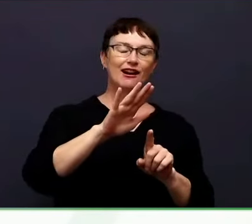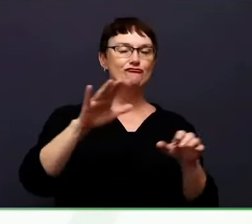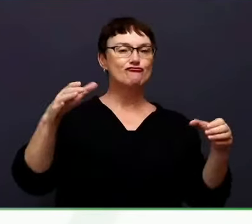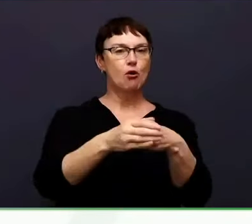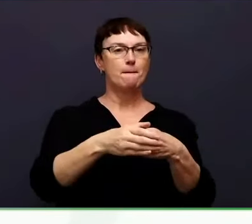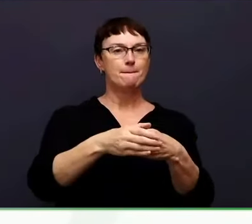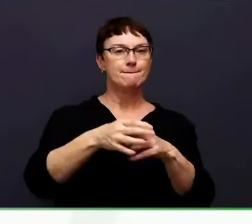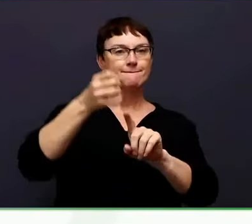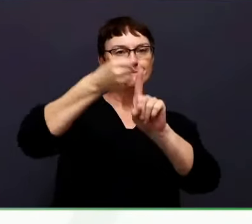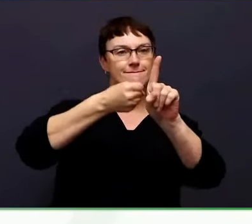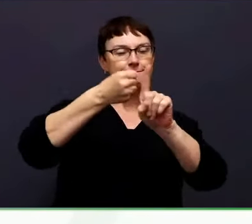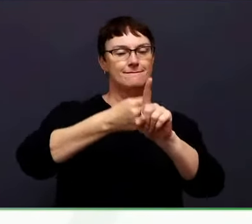Welcome everyone.